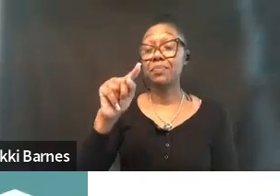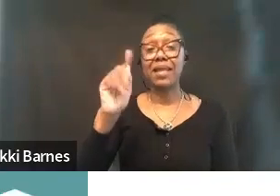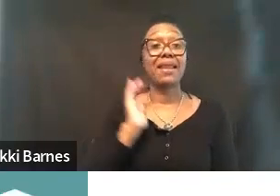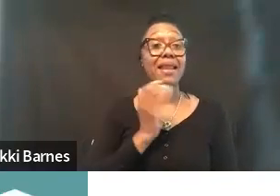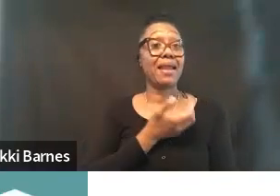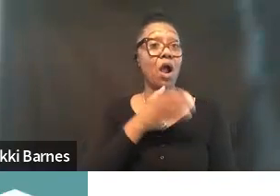As it relates to. Go ahead.